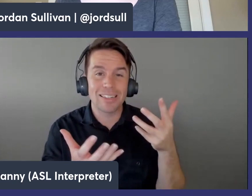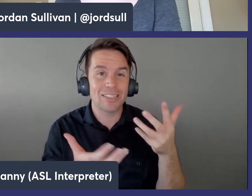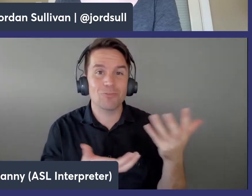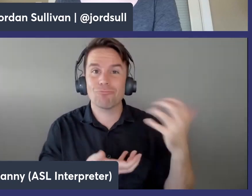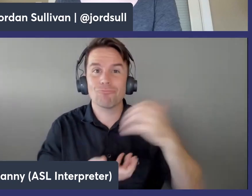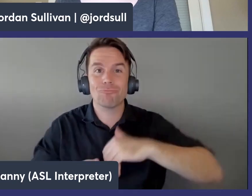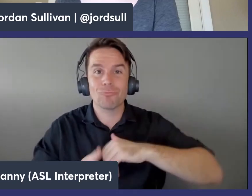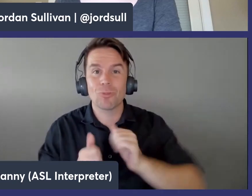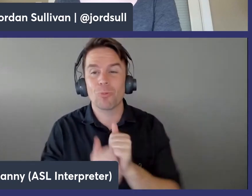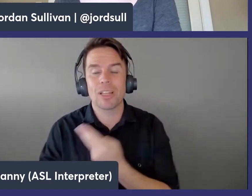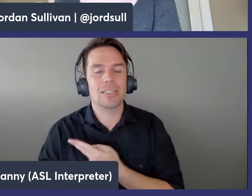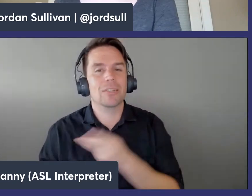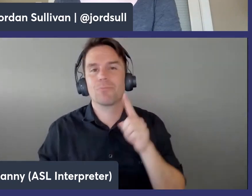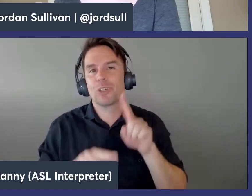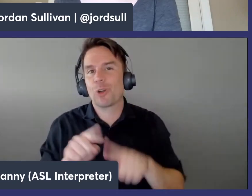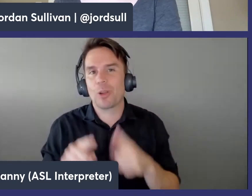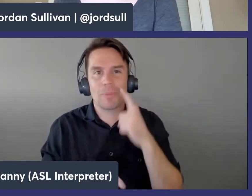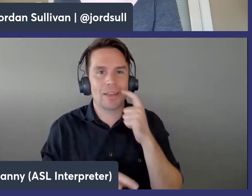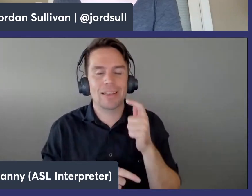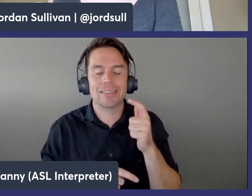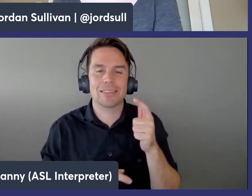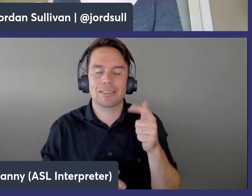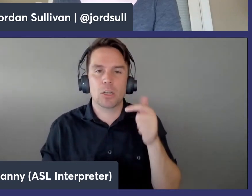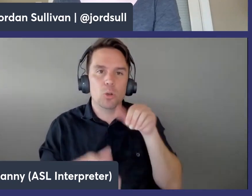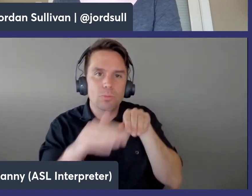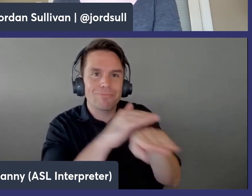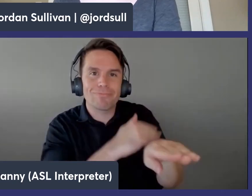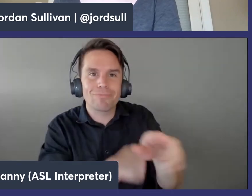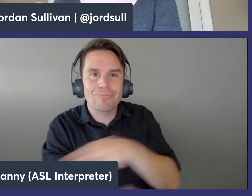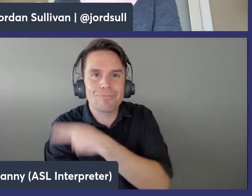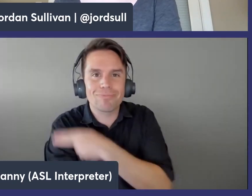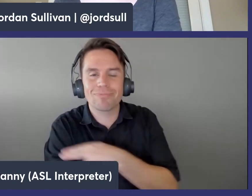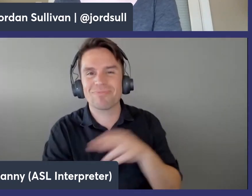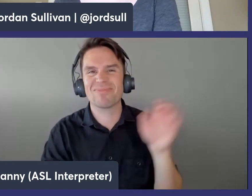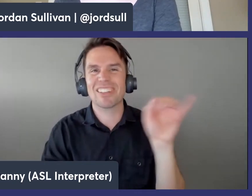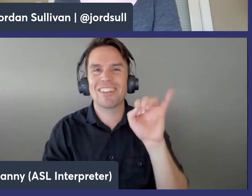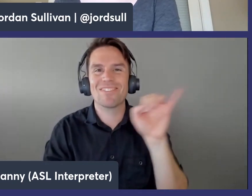So we went from having a lot of potential customers and a few actual customers